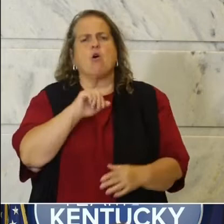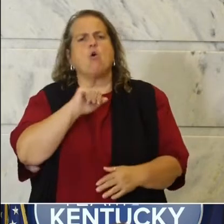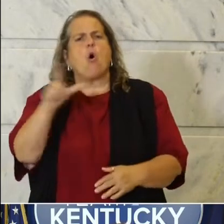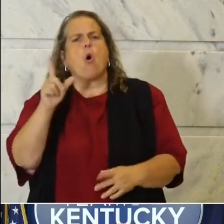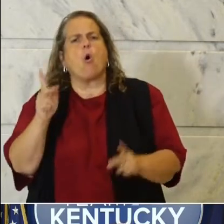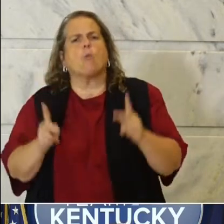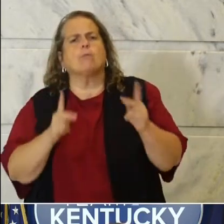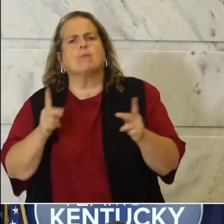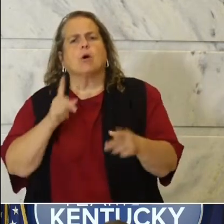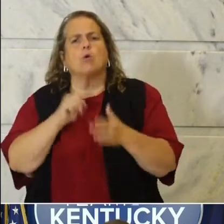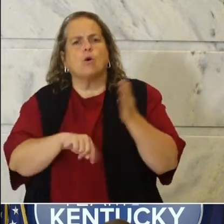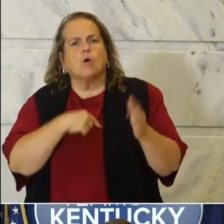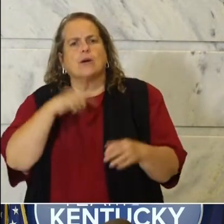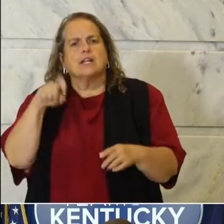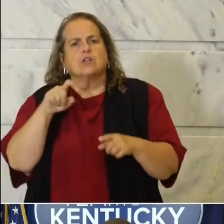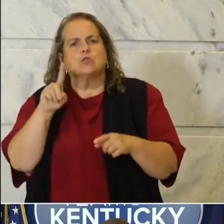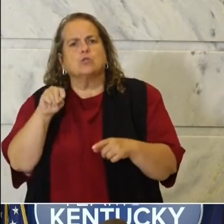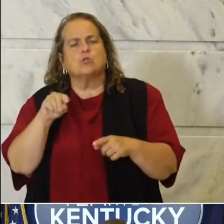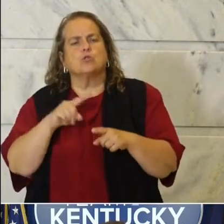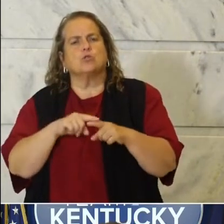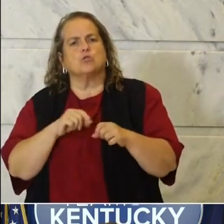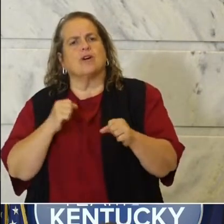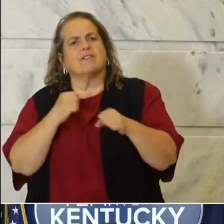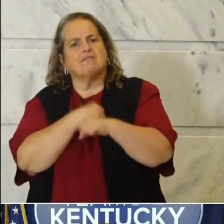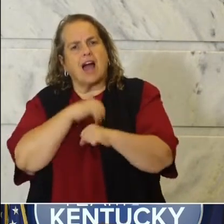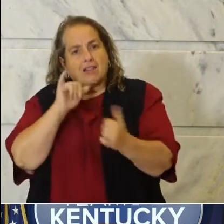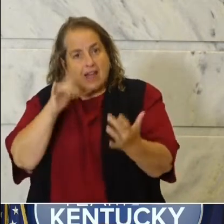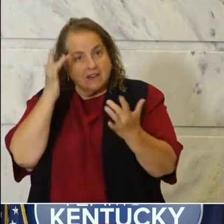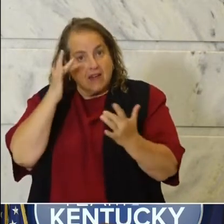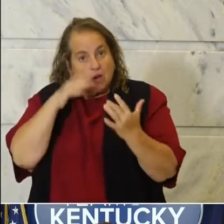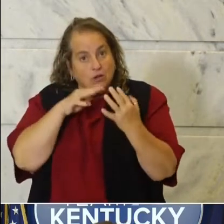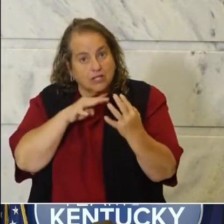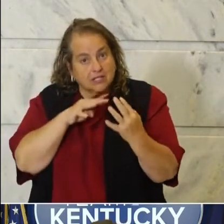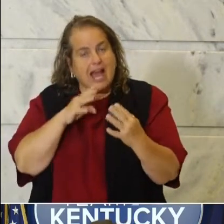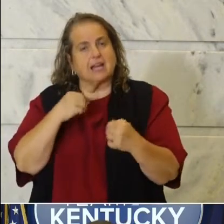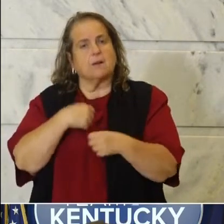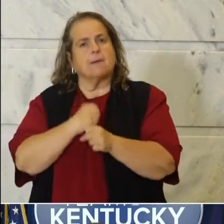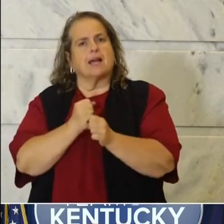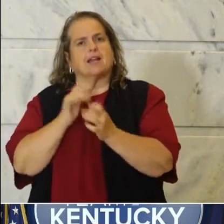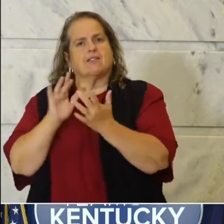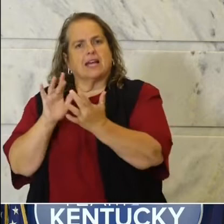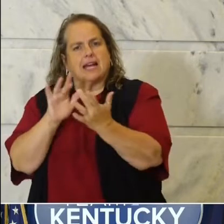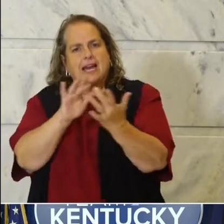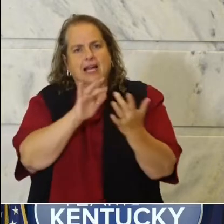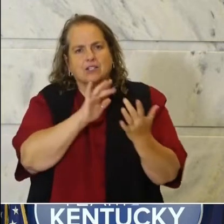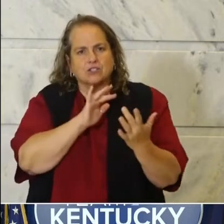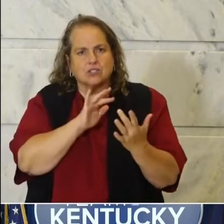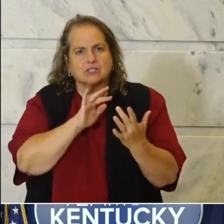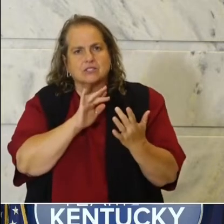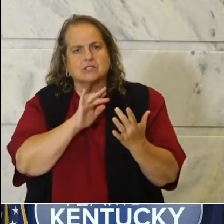to fight this virus while also making those connections that listen, I still have today